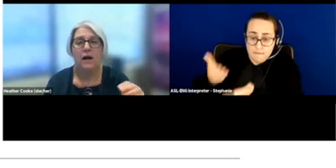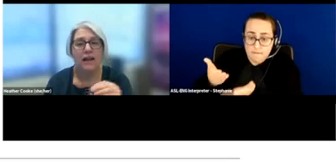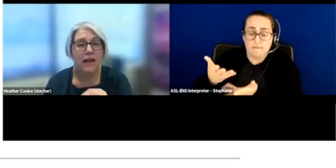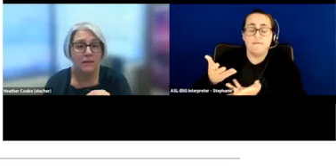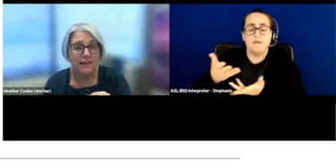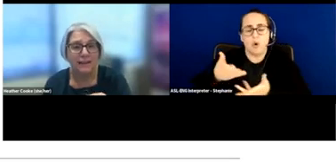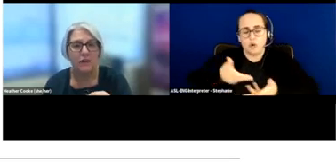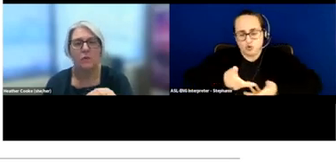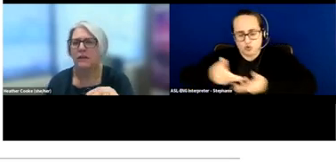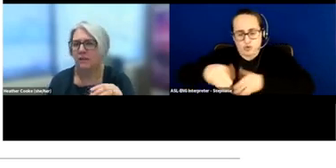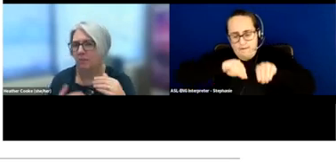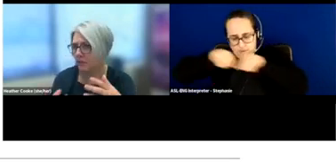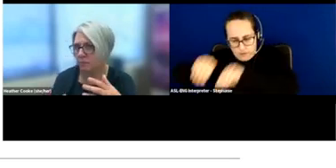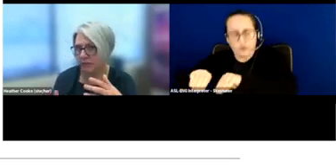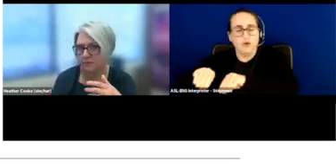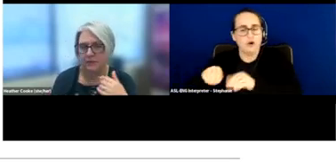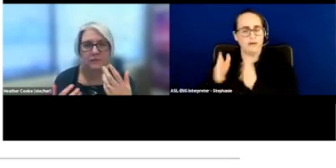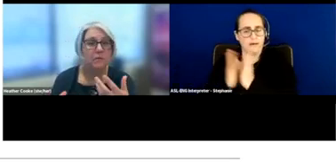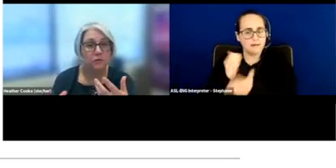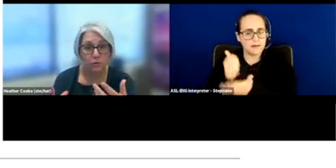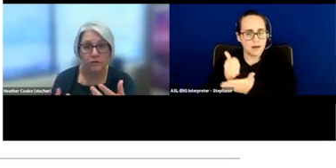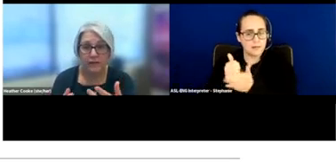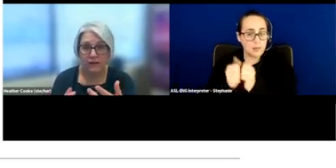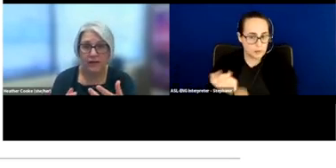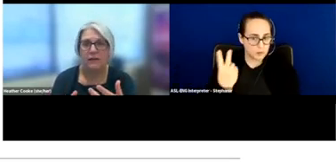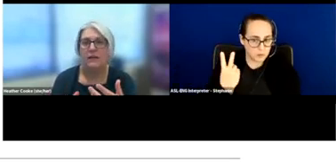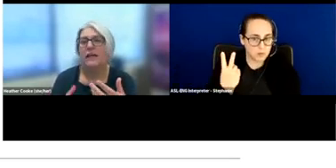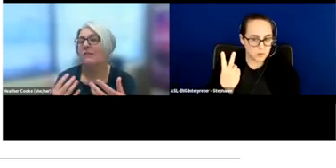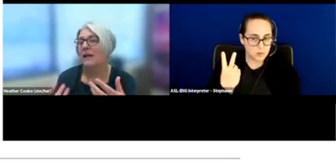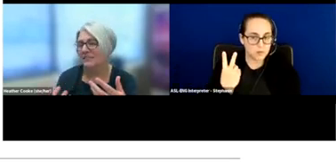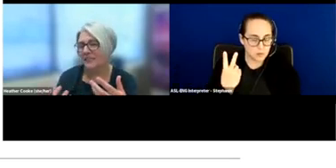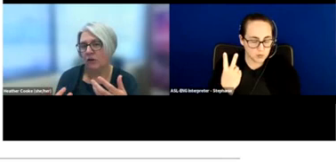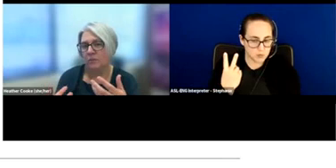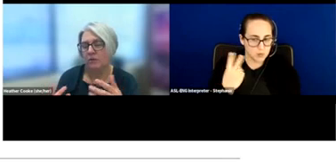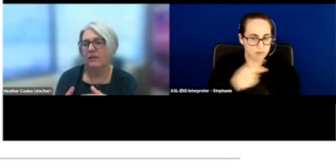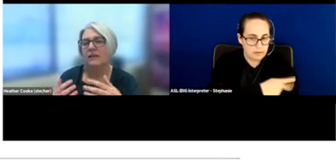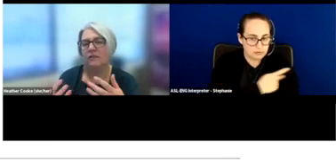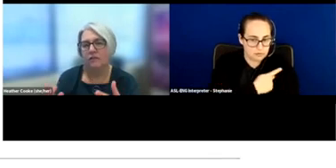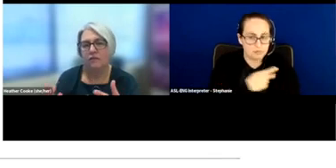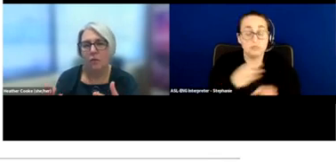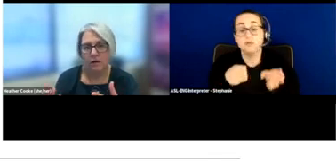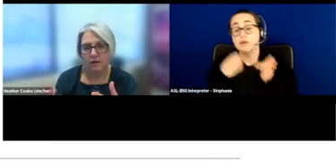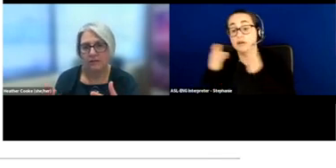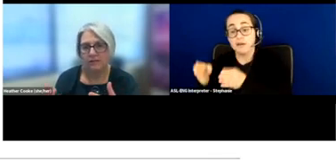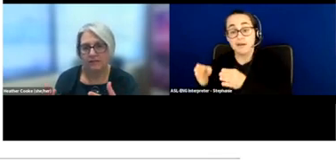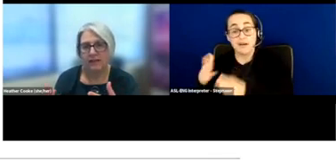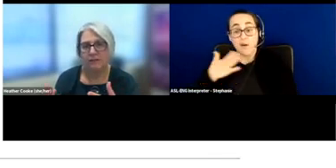while Emily, who was much more experienced a much older, carried expected help with at least four of the 10 residents.